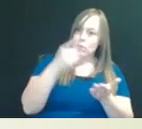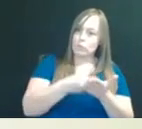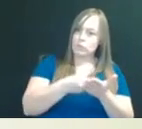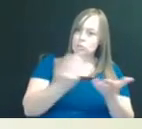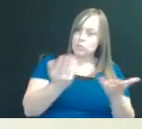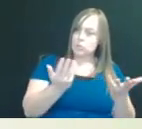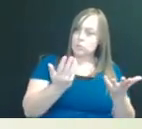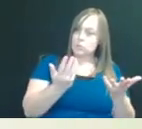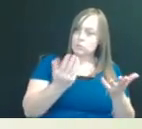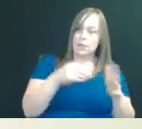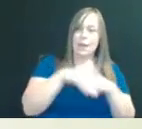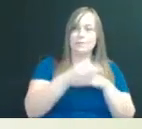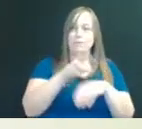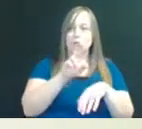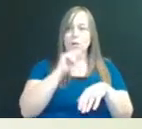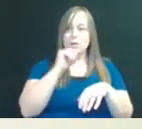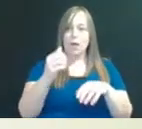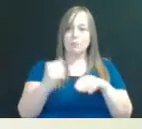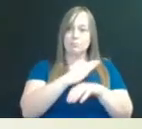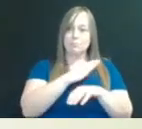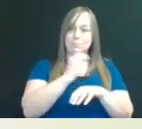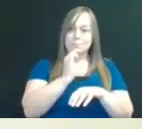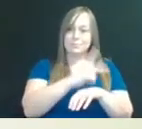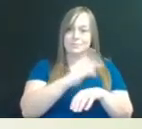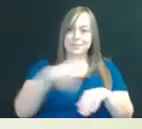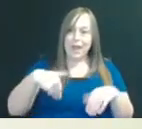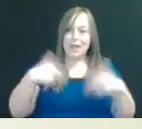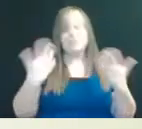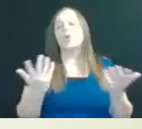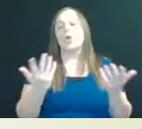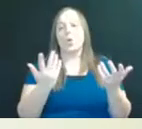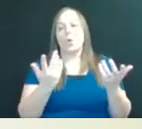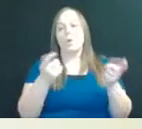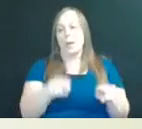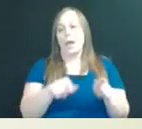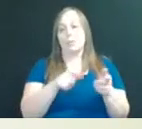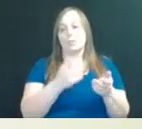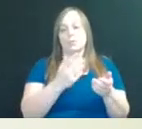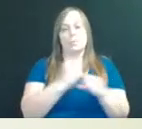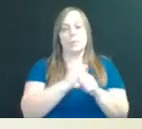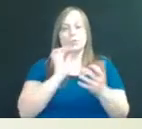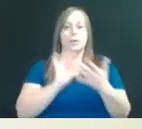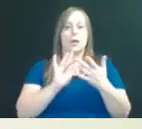because the ACCES-VR money hasn't come through, and that's stuff that you wanna reach out to us